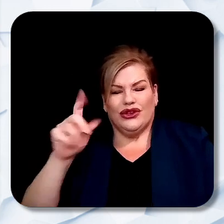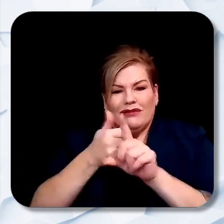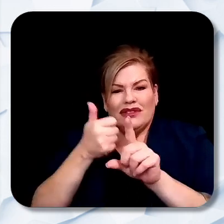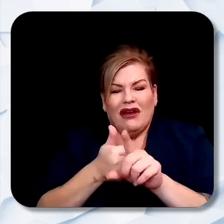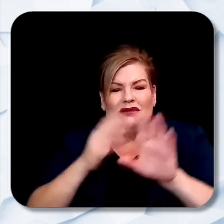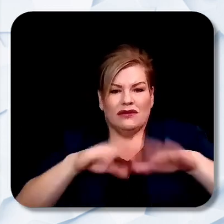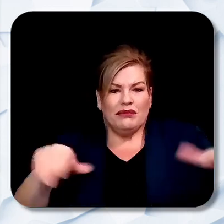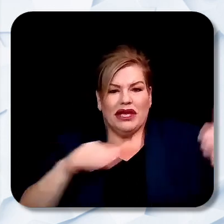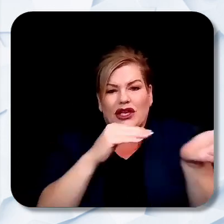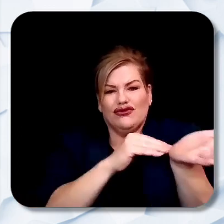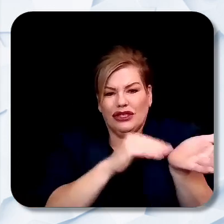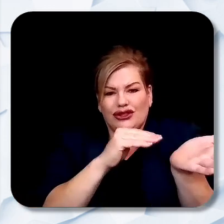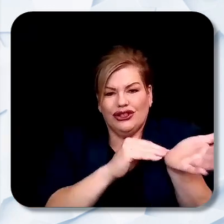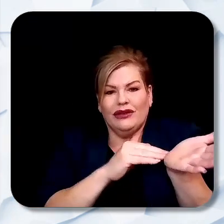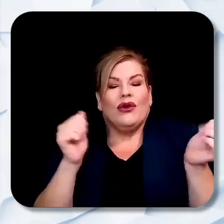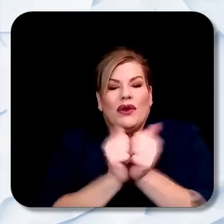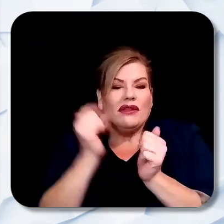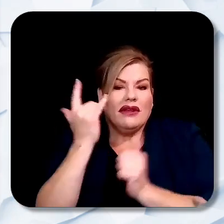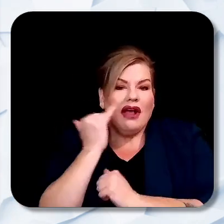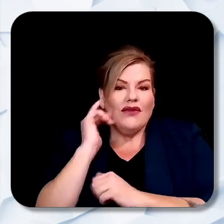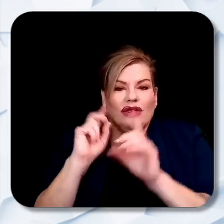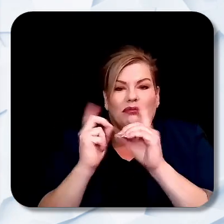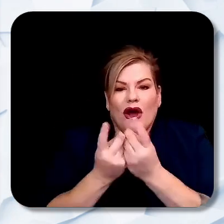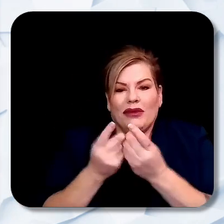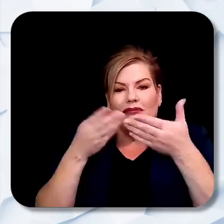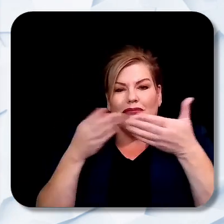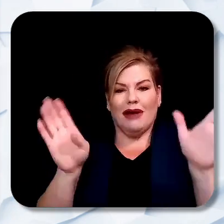he's uh with the California Department of Public Health, and he's with the